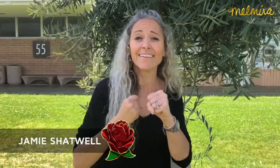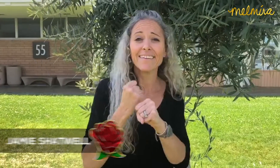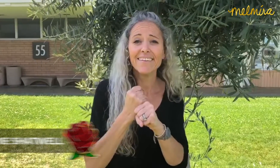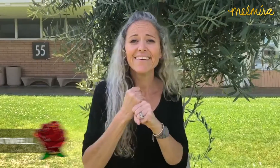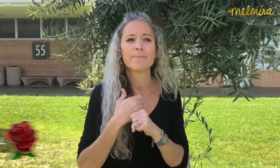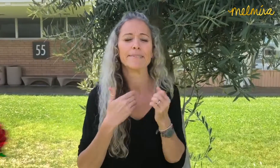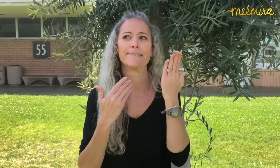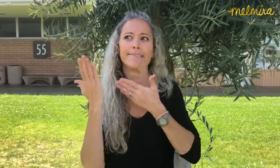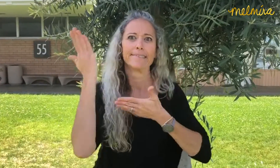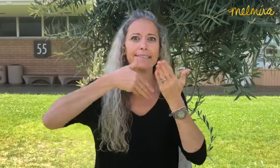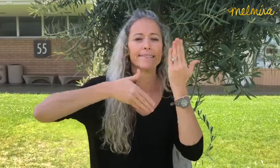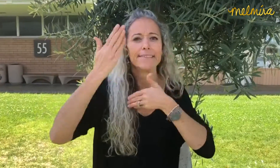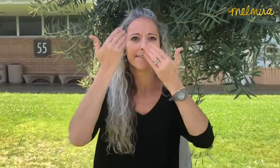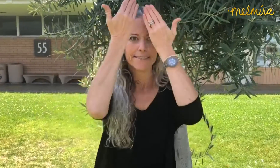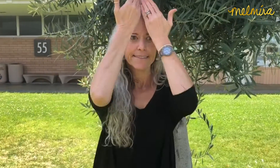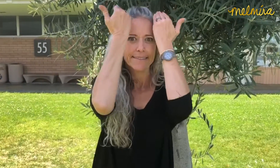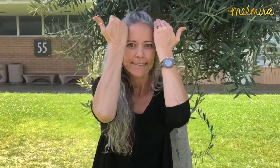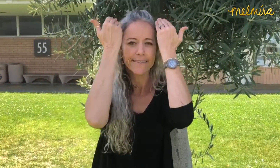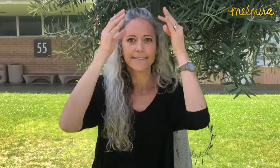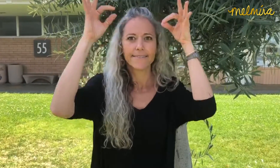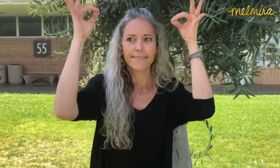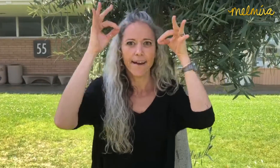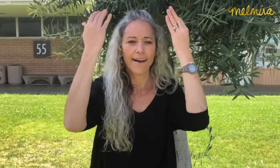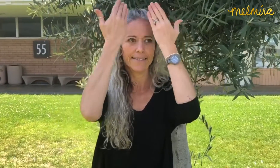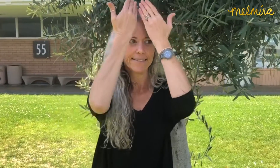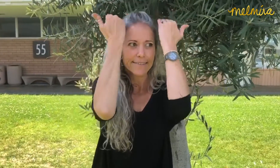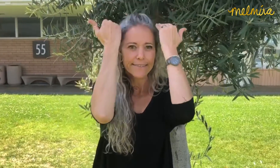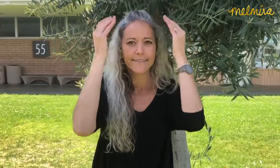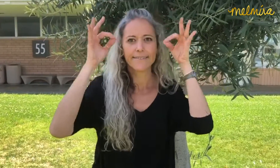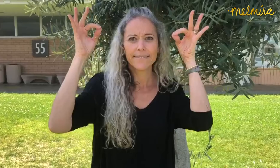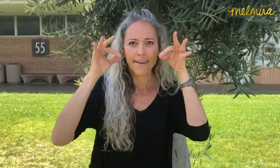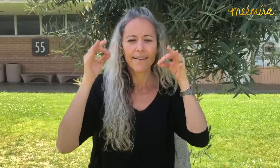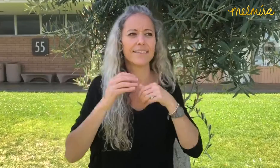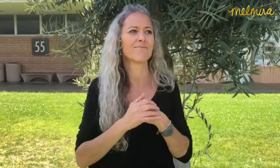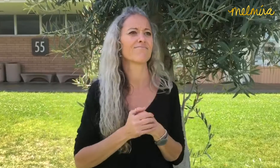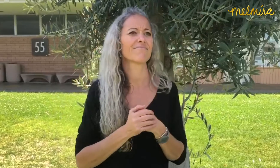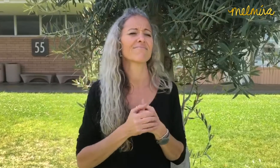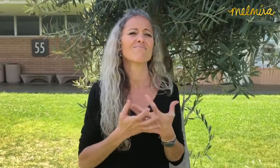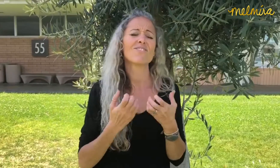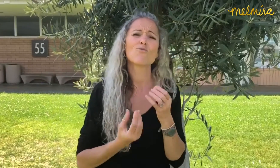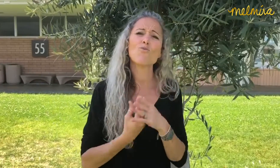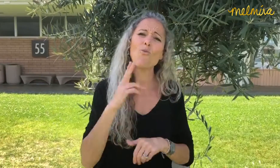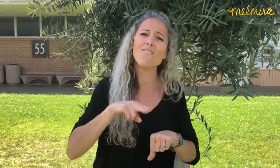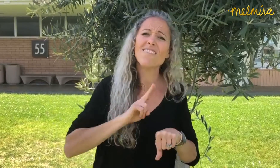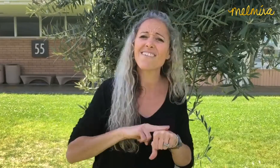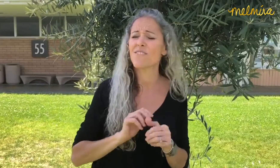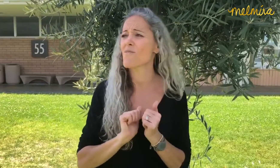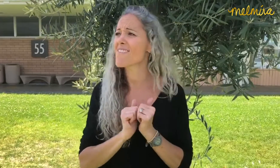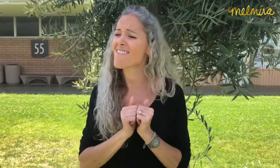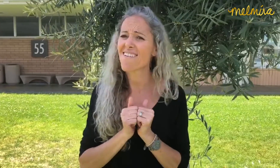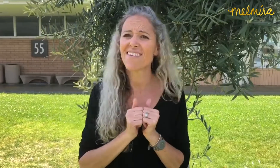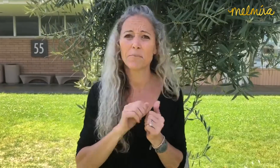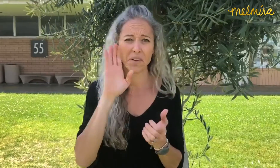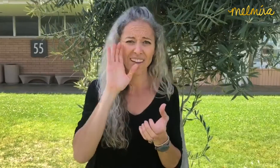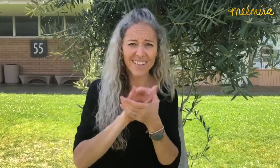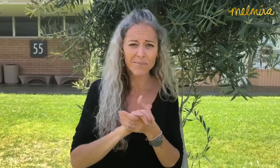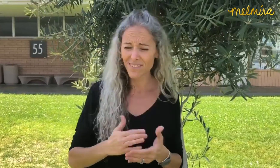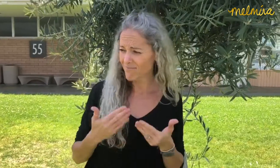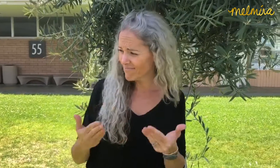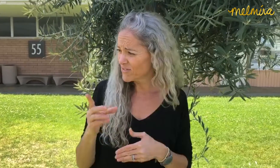For many years, I've been passing through undetected by dyeing the top of my hair. How I decided to let it grow naturally, well, my husband